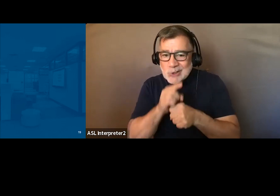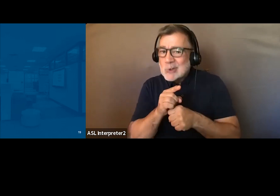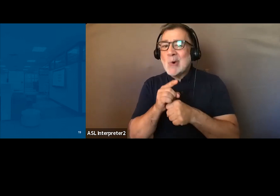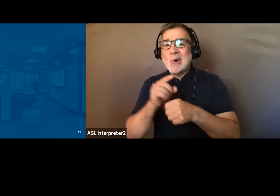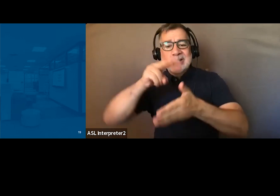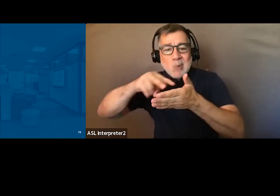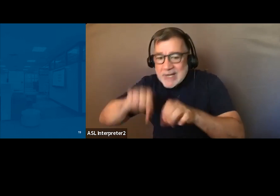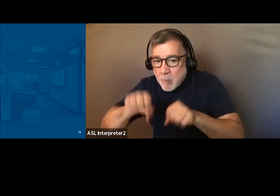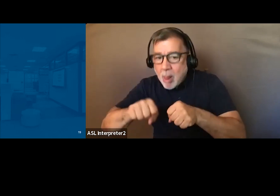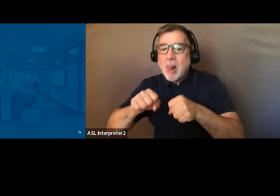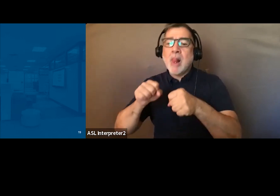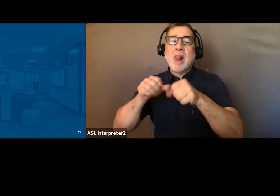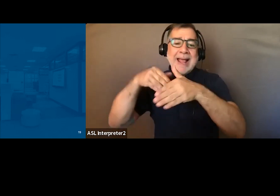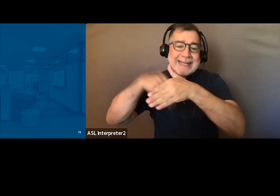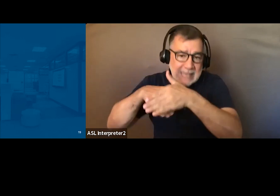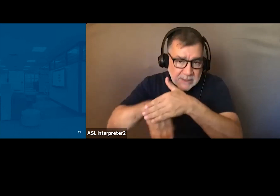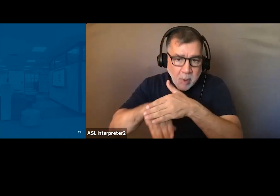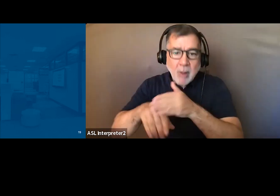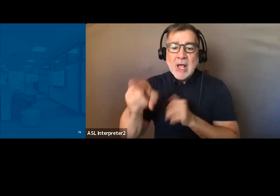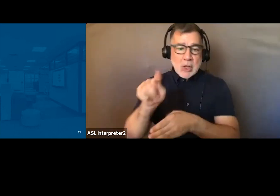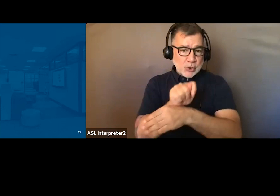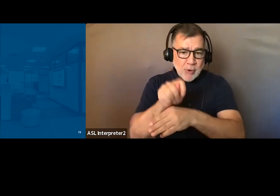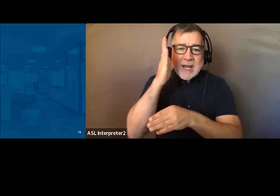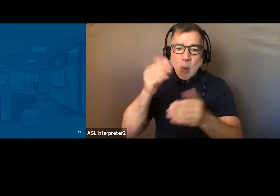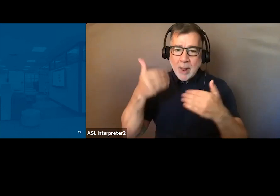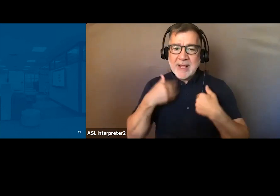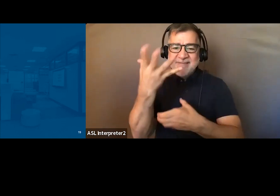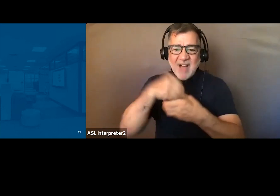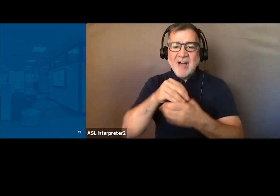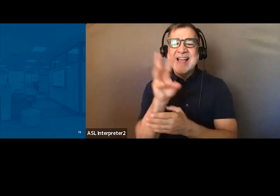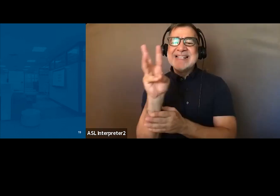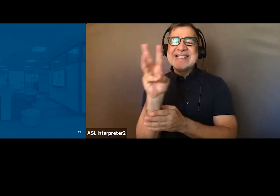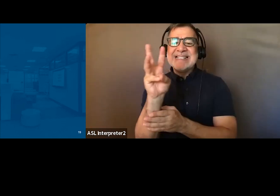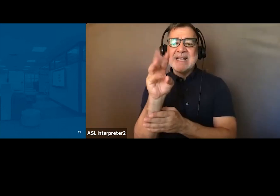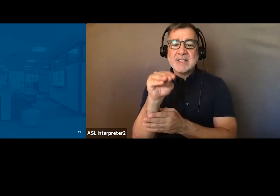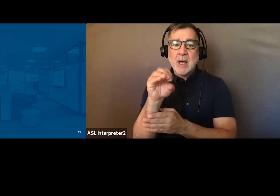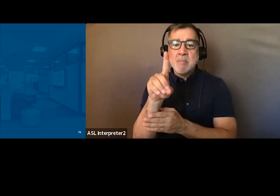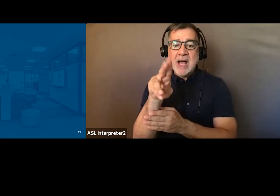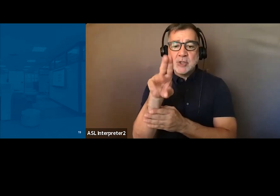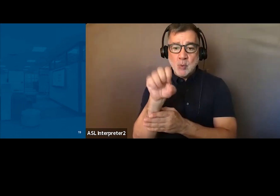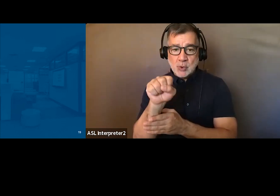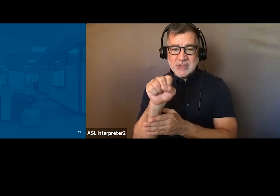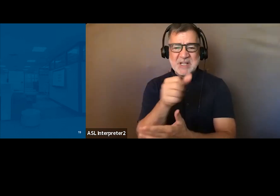Basically, it's going to be six modules, 10 to 15 minutes, or five minutes depending on the topic.